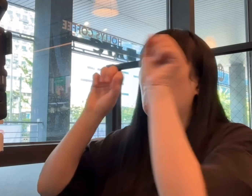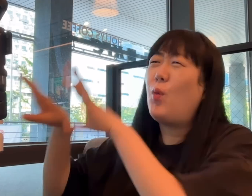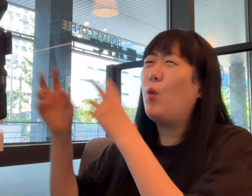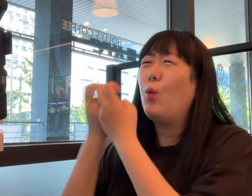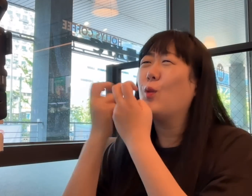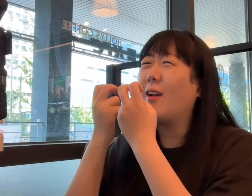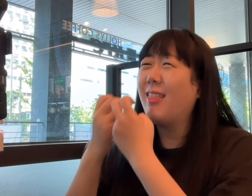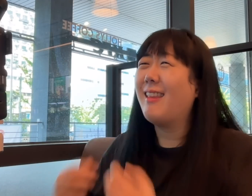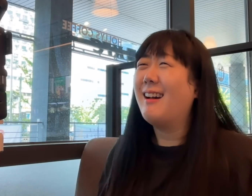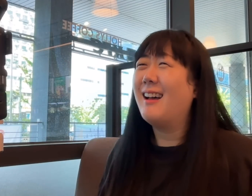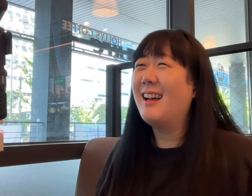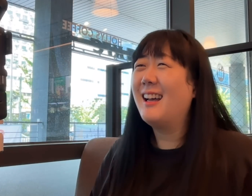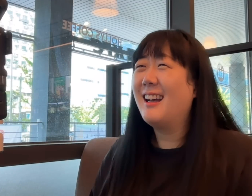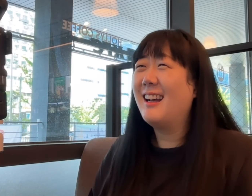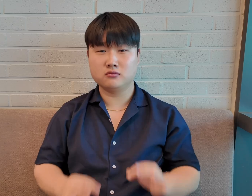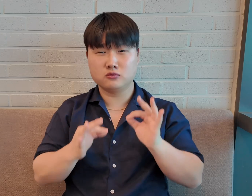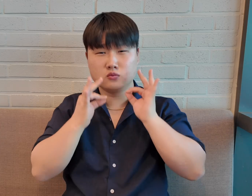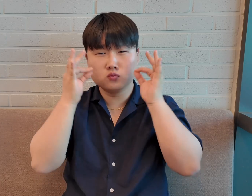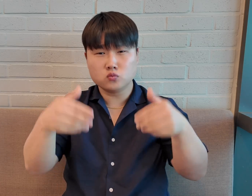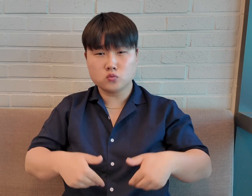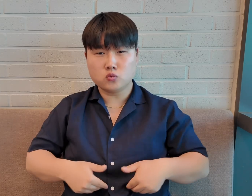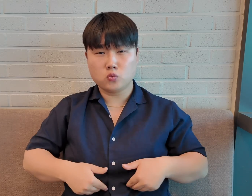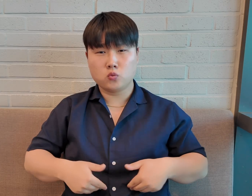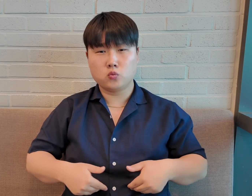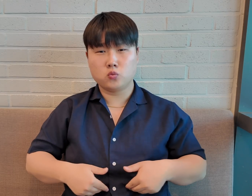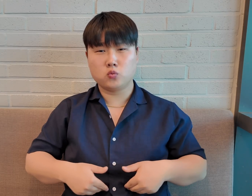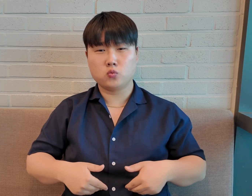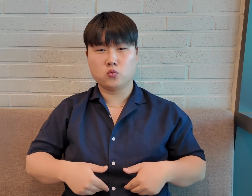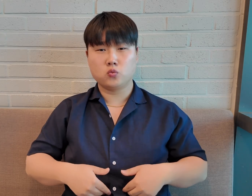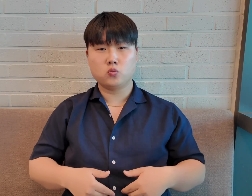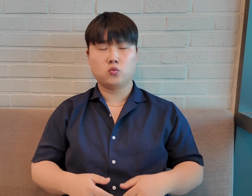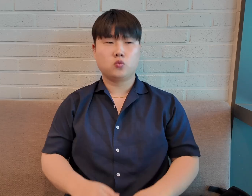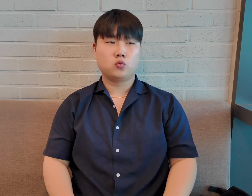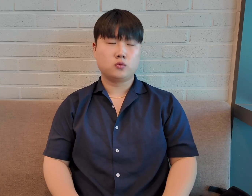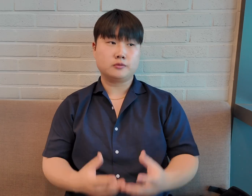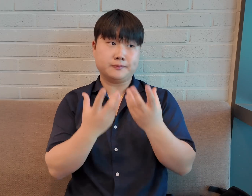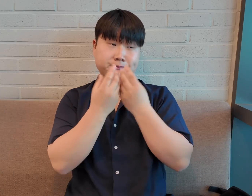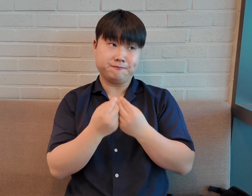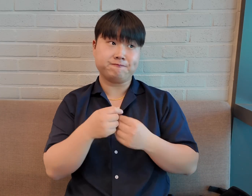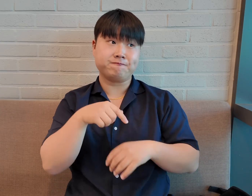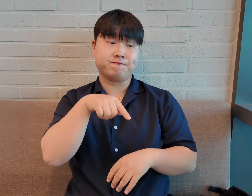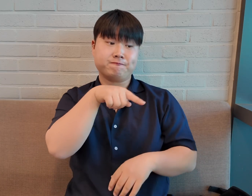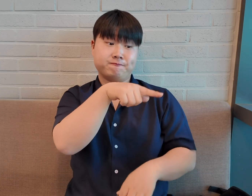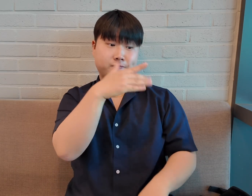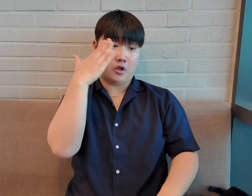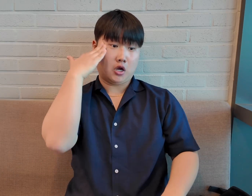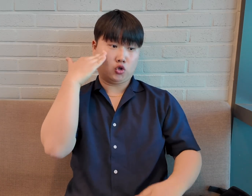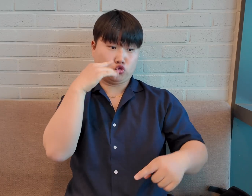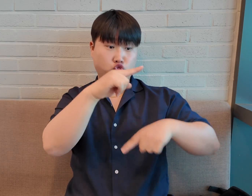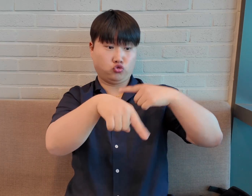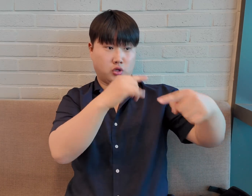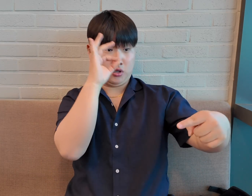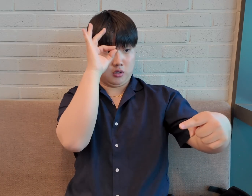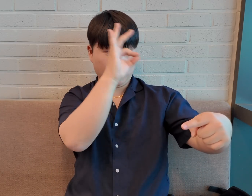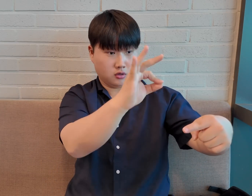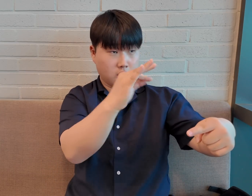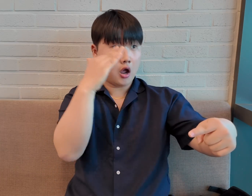How do I do that :( !!You have to work hard!! For example, you need to give up the idea of looking at Korean sign language